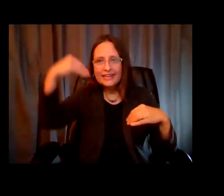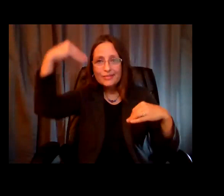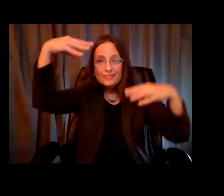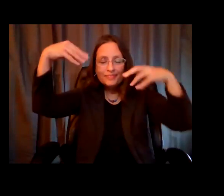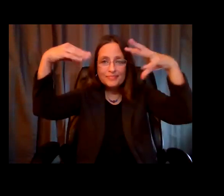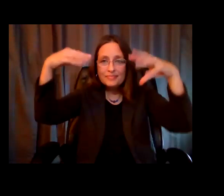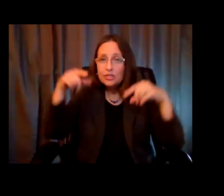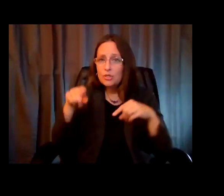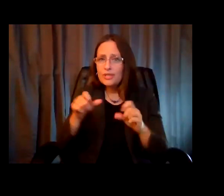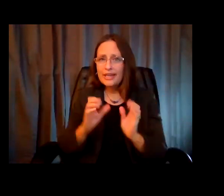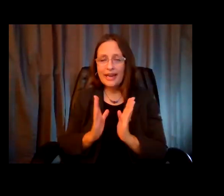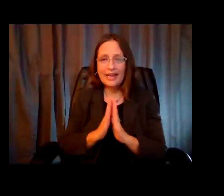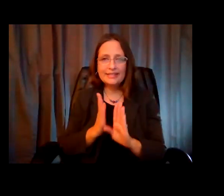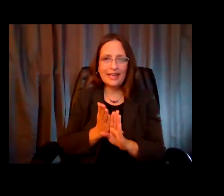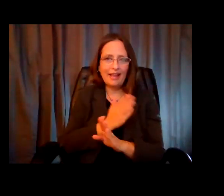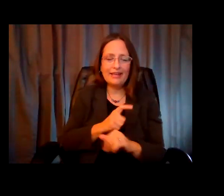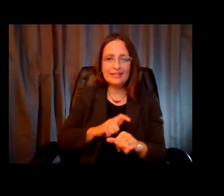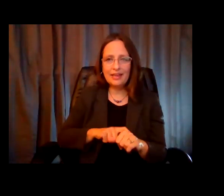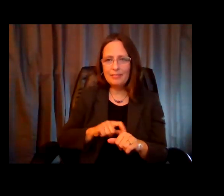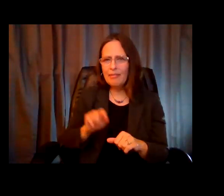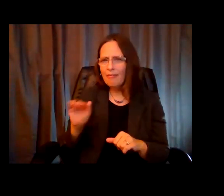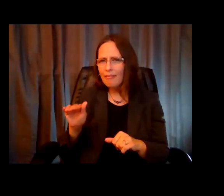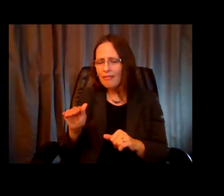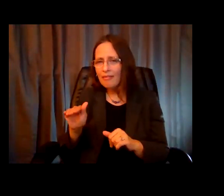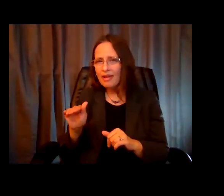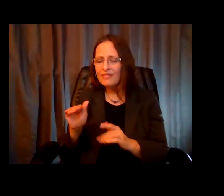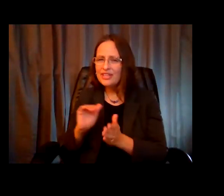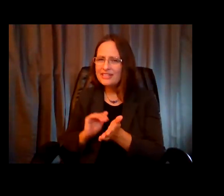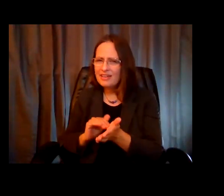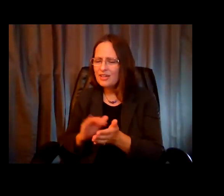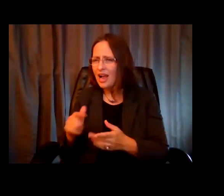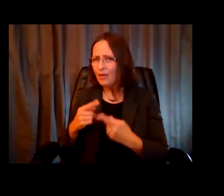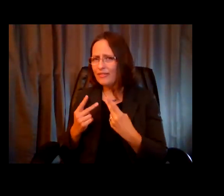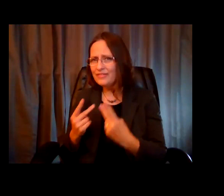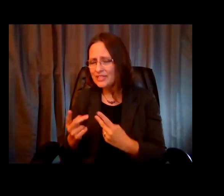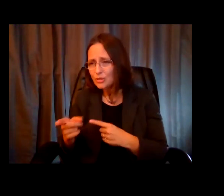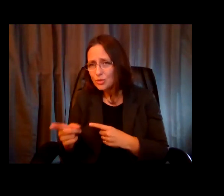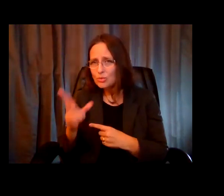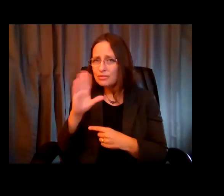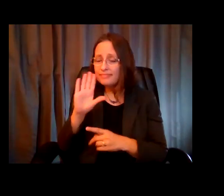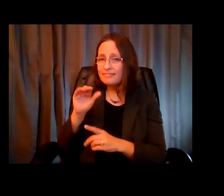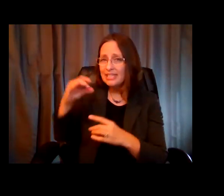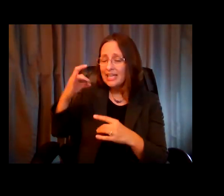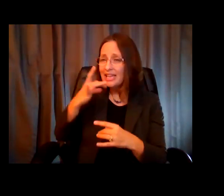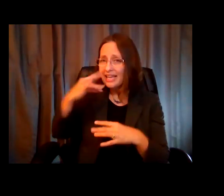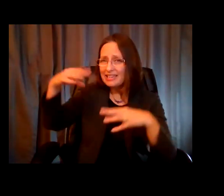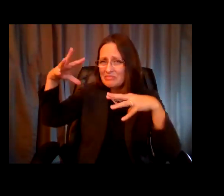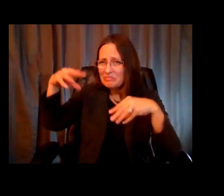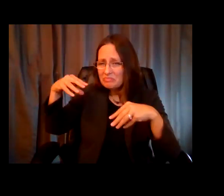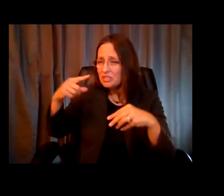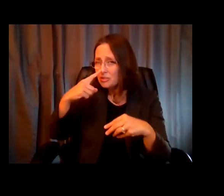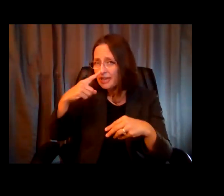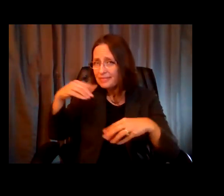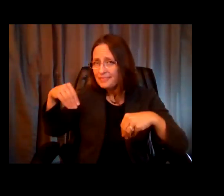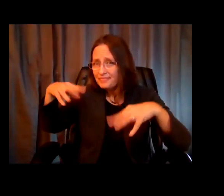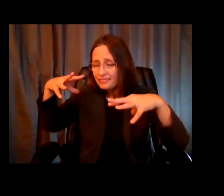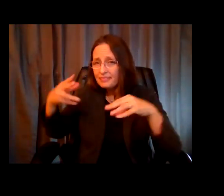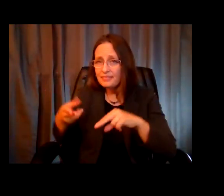they may be recorded. But so far, more of my powments has been open to using T so explore it,